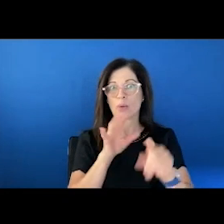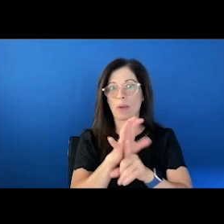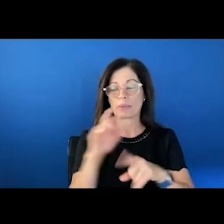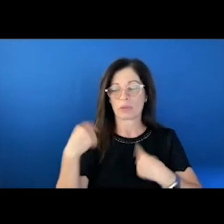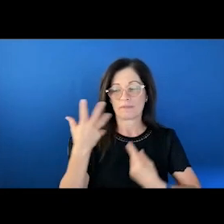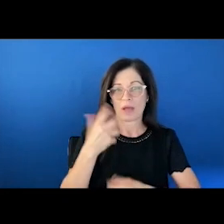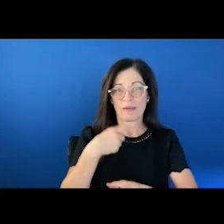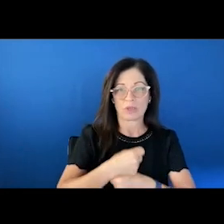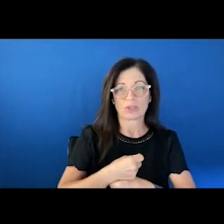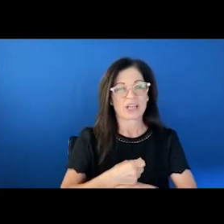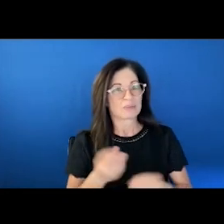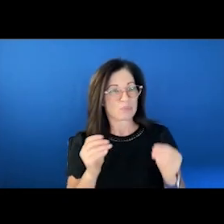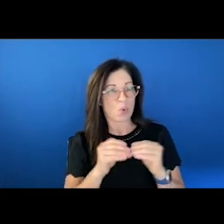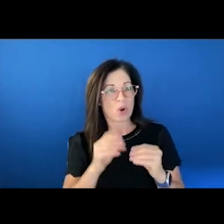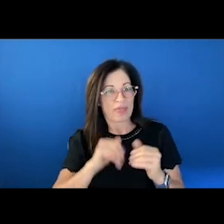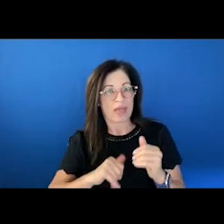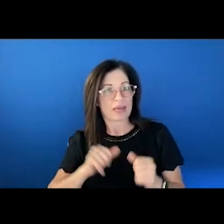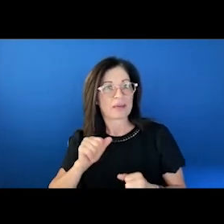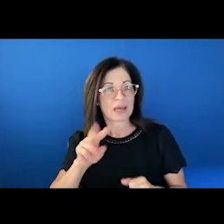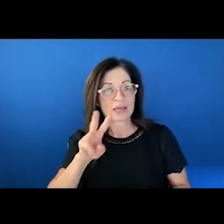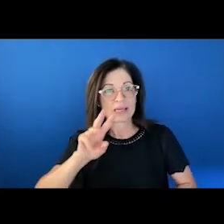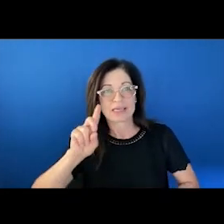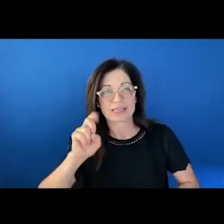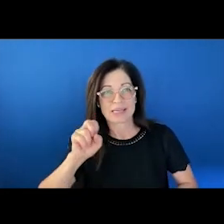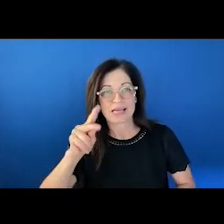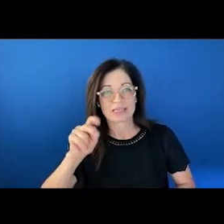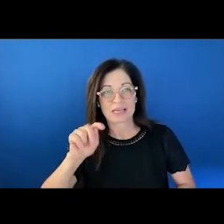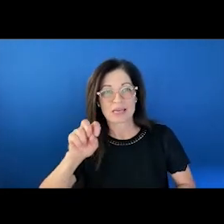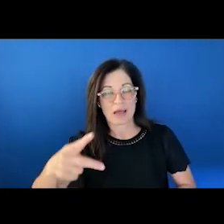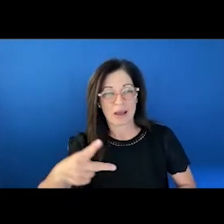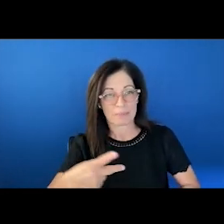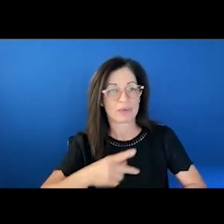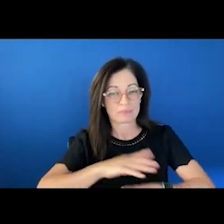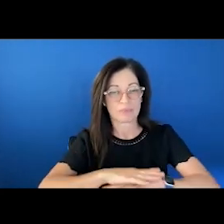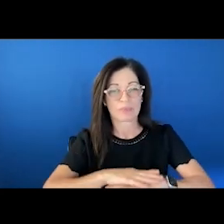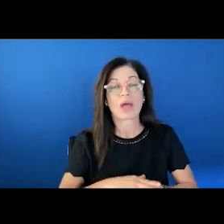outpacing desktop browsing. Most likely, your users will be accessing your website